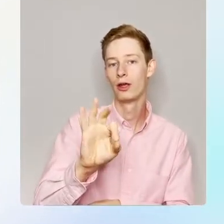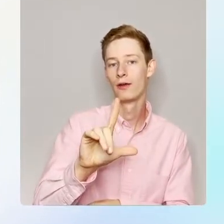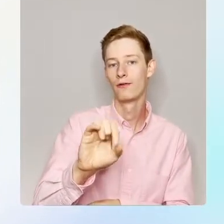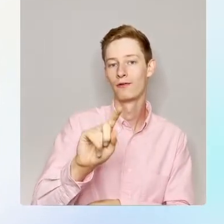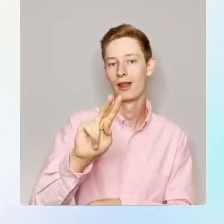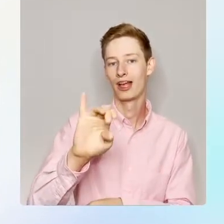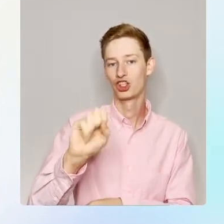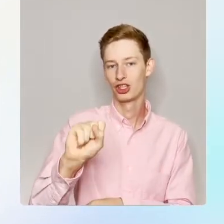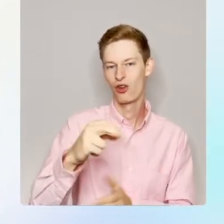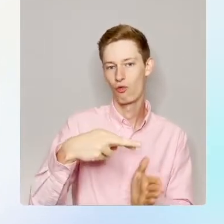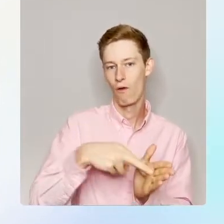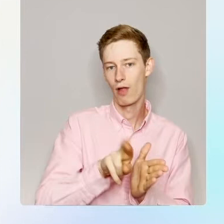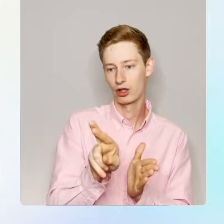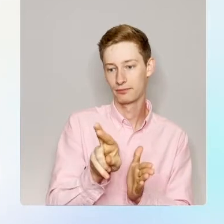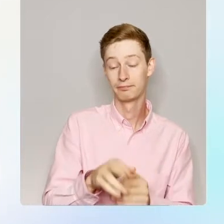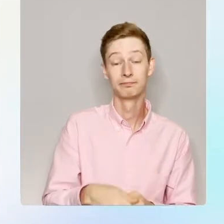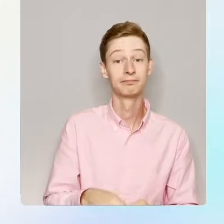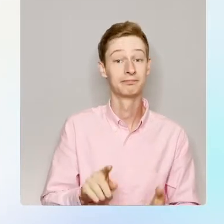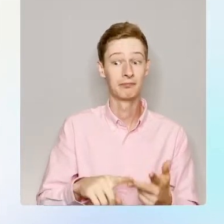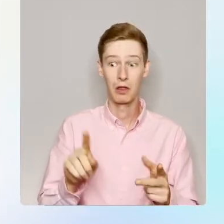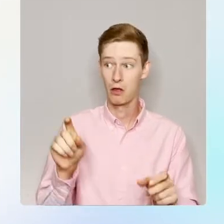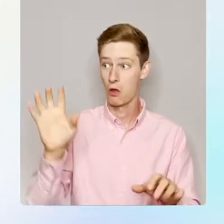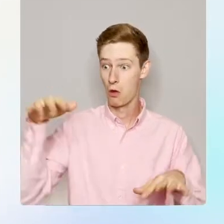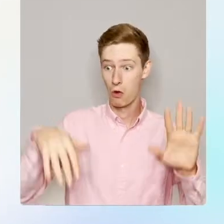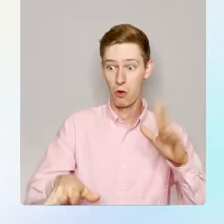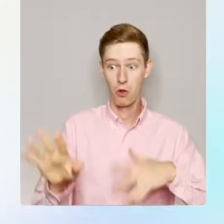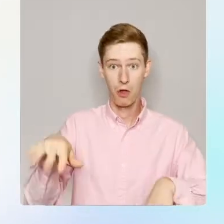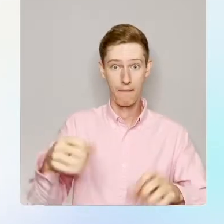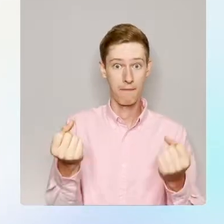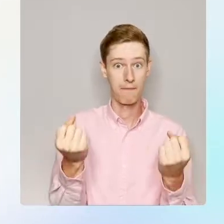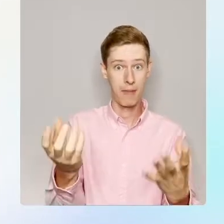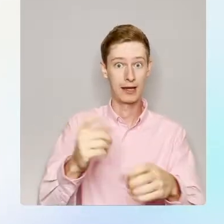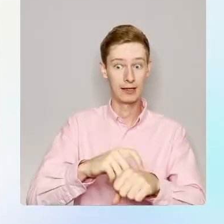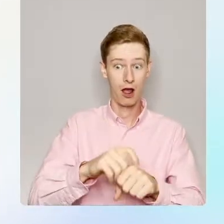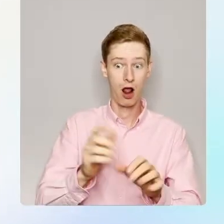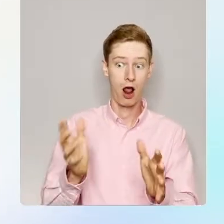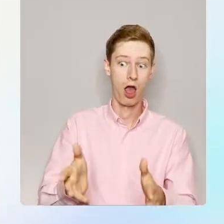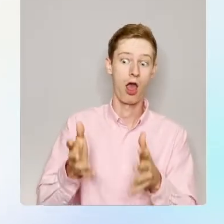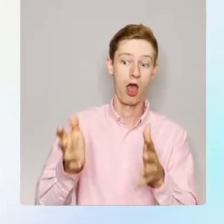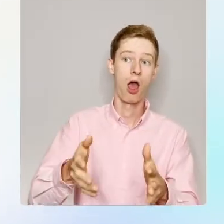And the waves that bounce around many times before they reach our ears are called Late Reverberation.